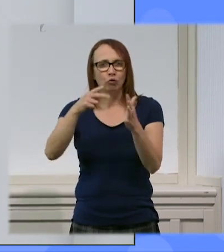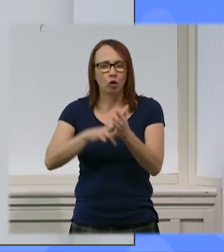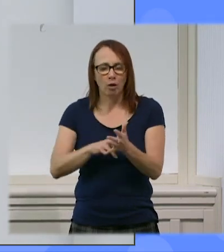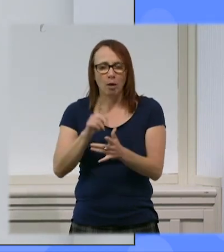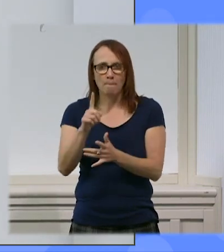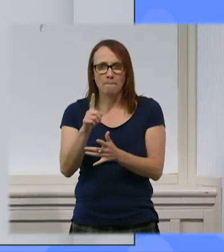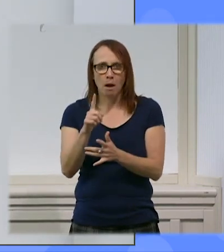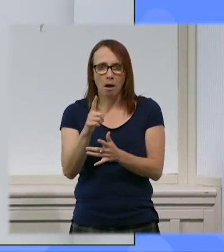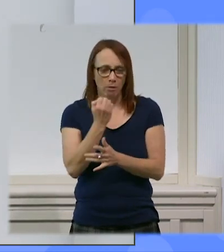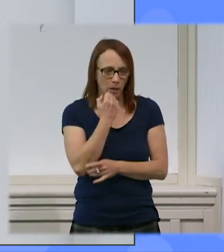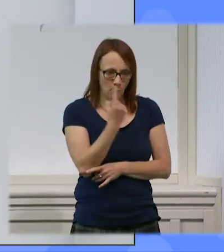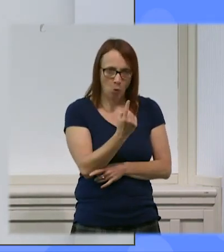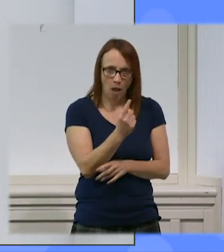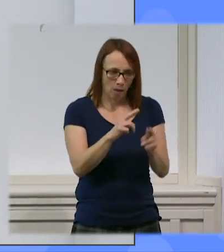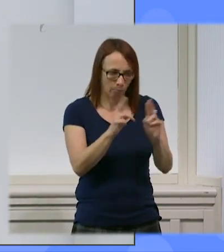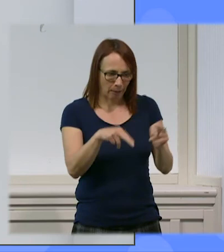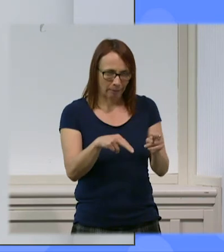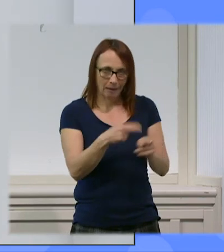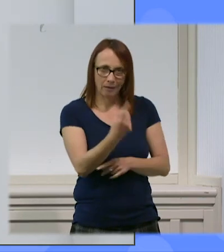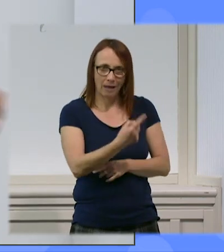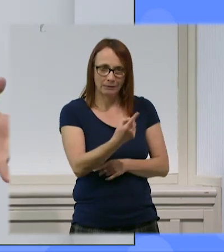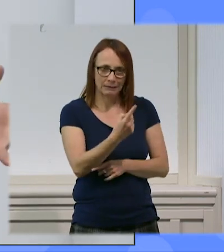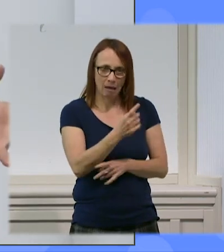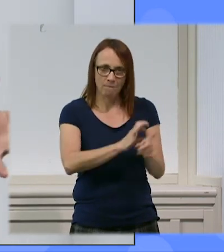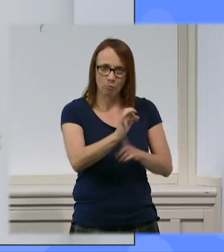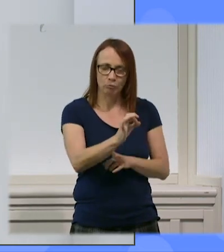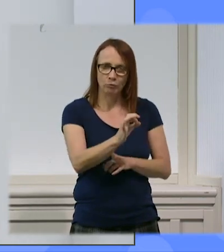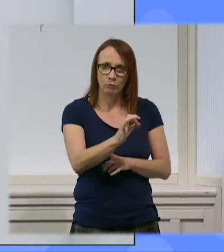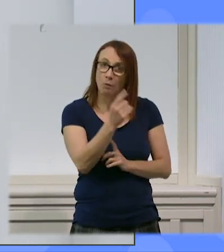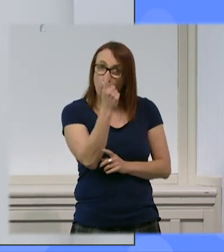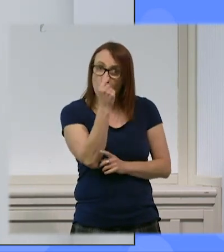the on the fabric of the homes can this be done can we improve every home in the